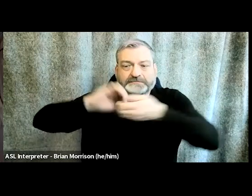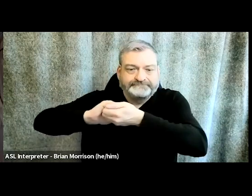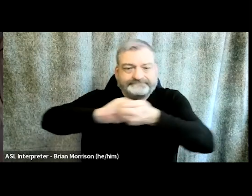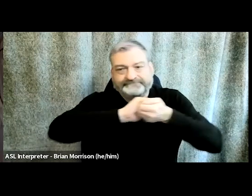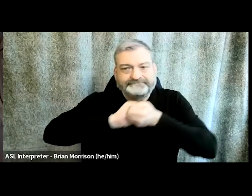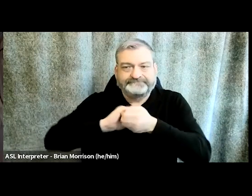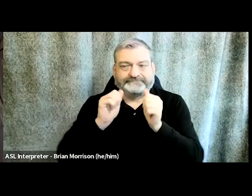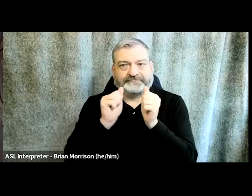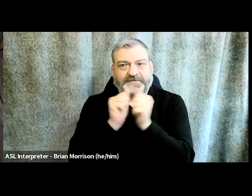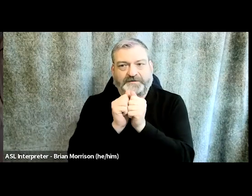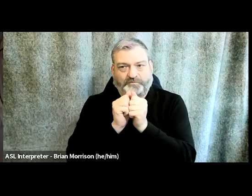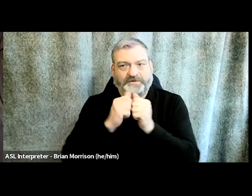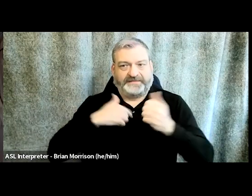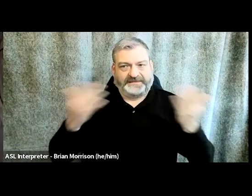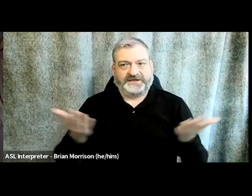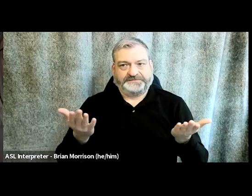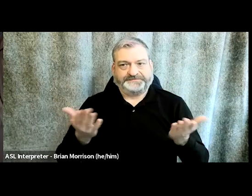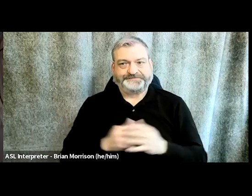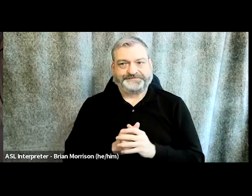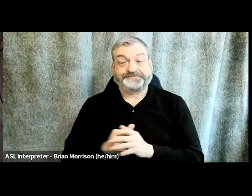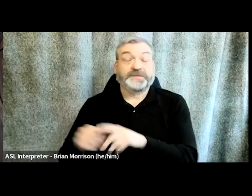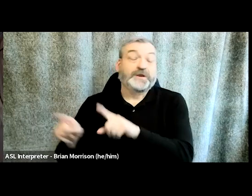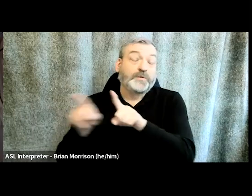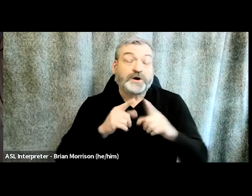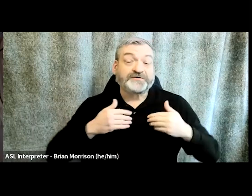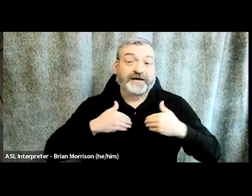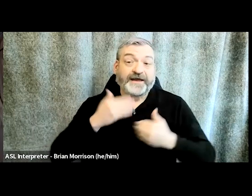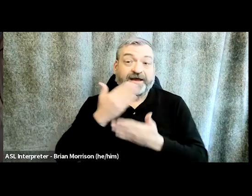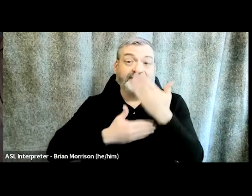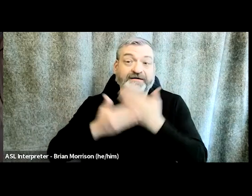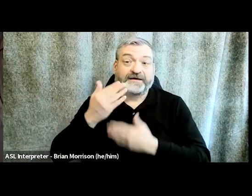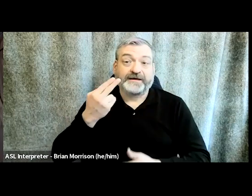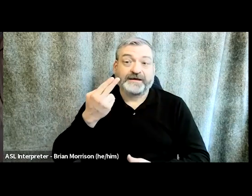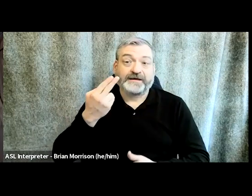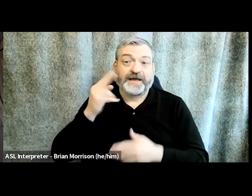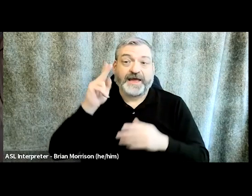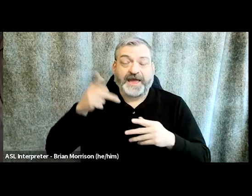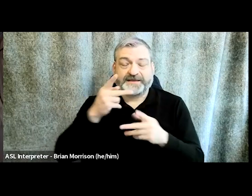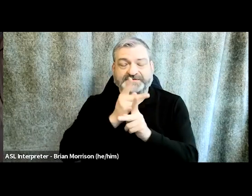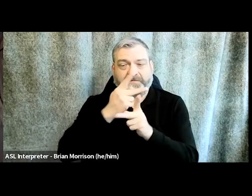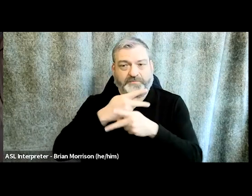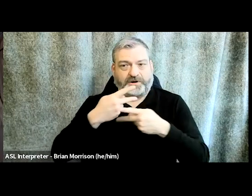We are also joined today with Hands Up Productions providing ASL interpretation.